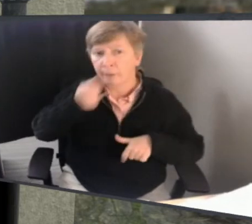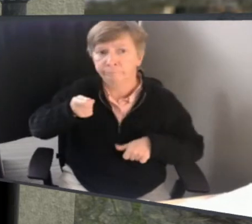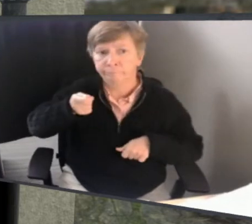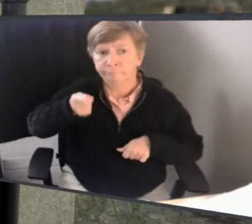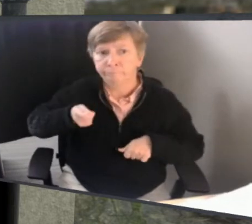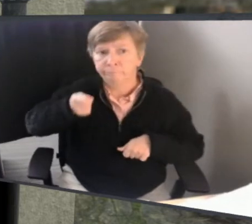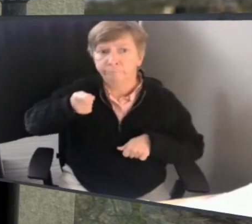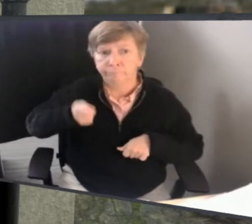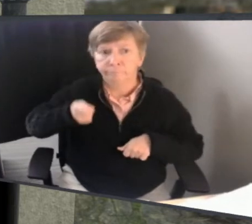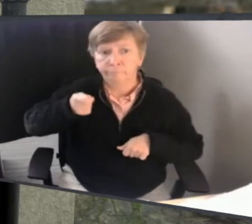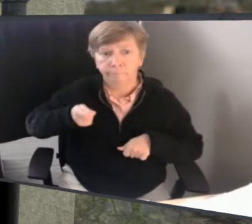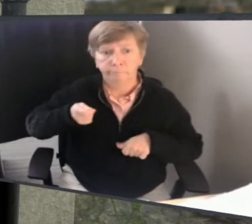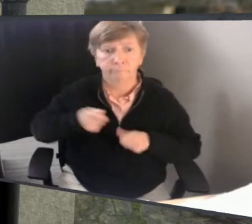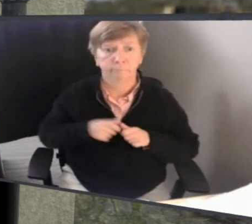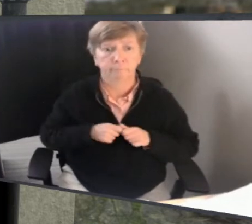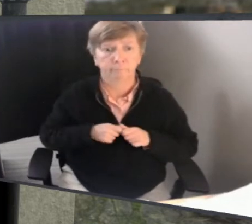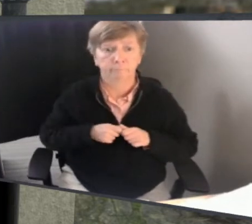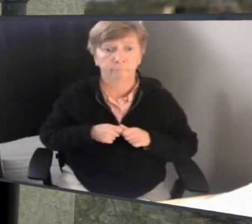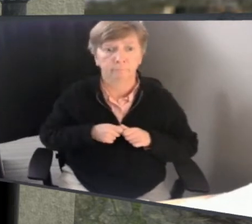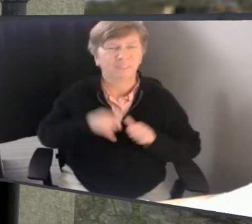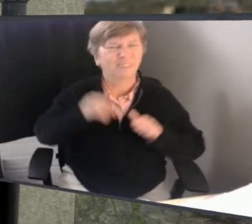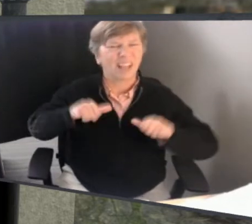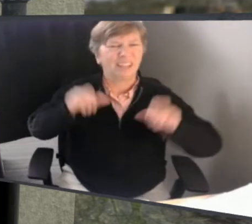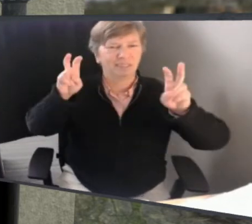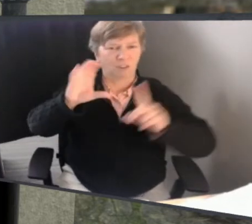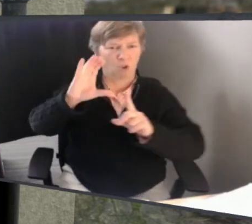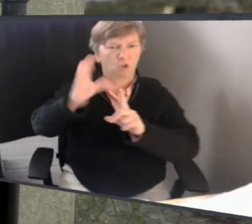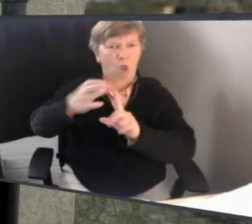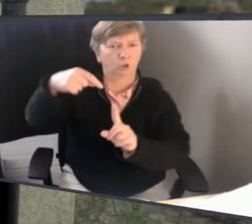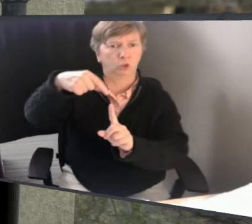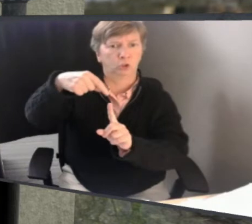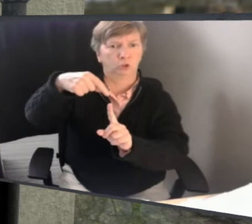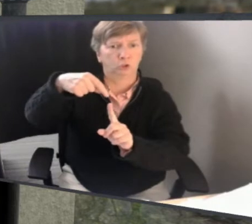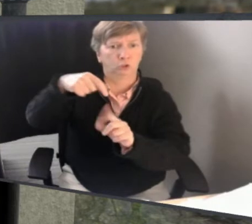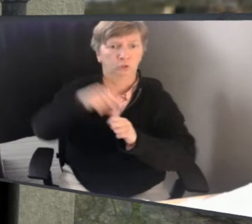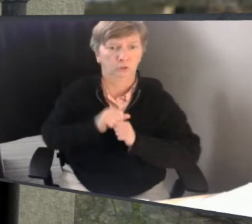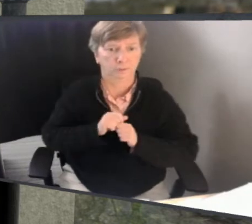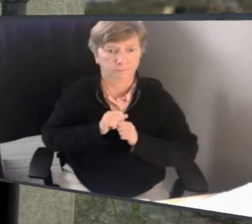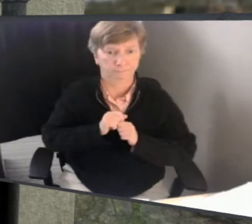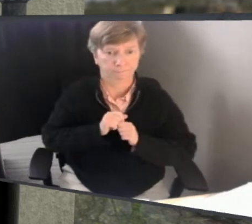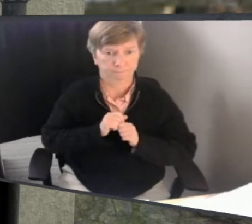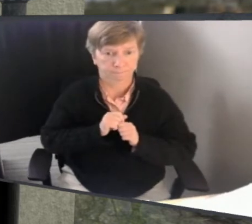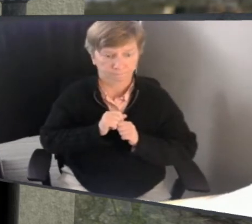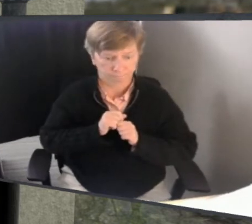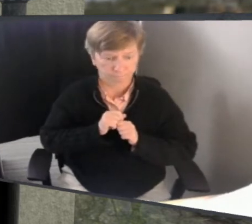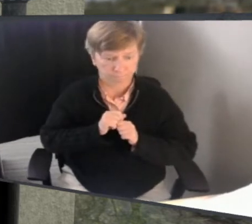person on the arm or shoulder, or maybe walk across the room to flash the lights, to get someone's